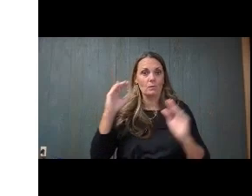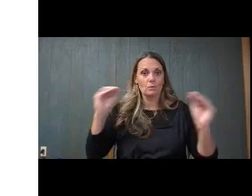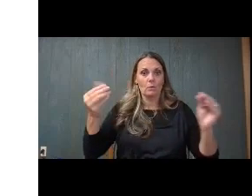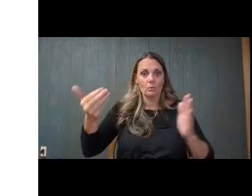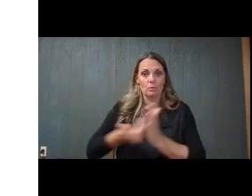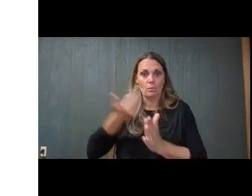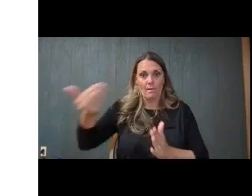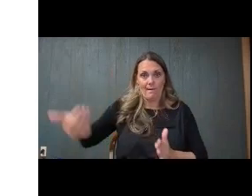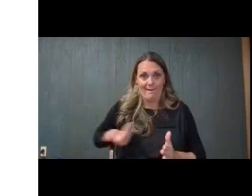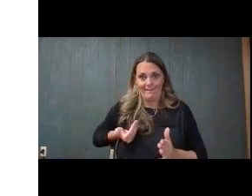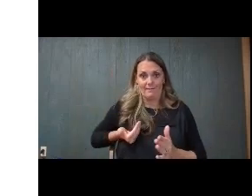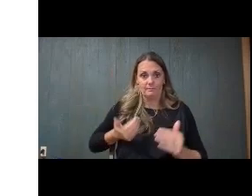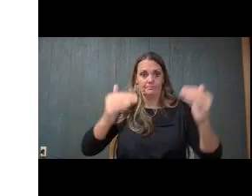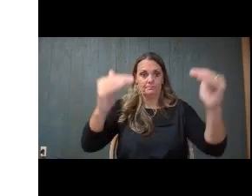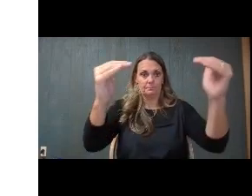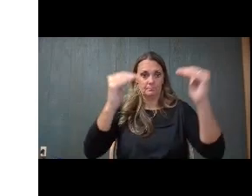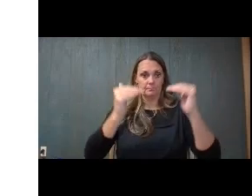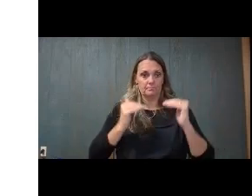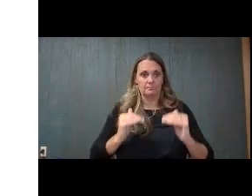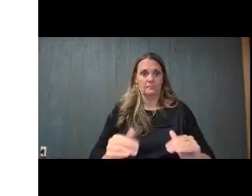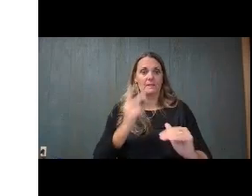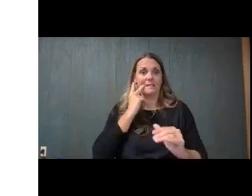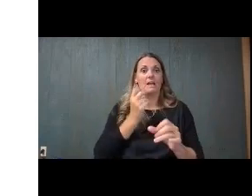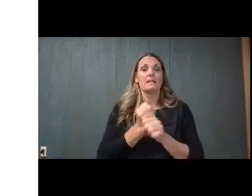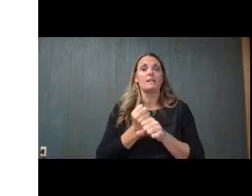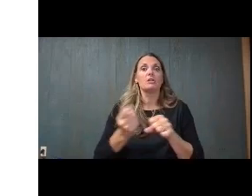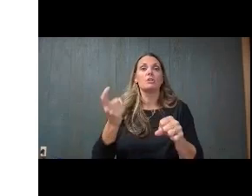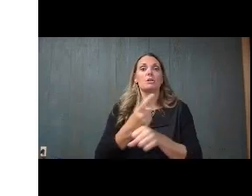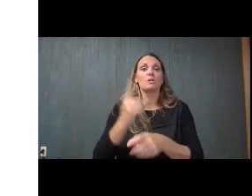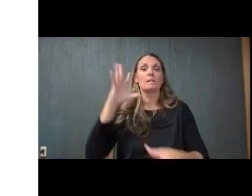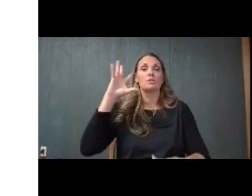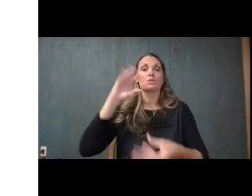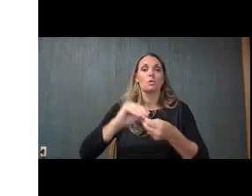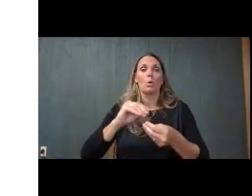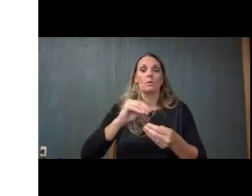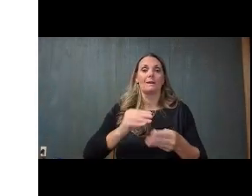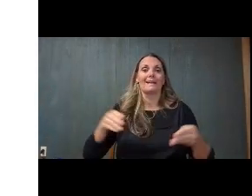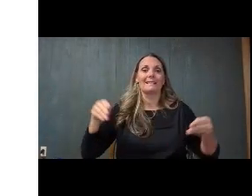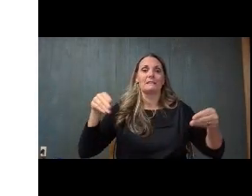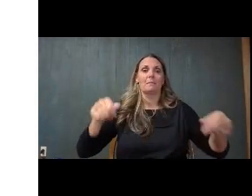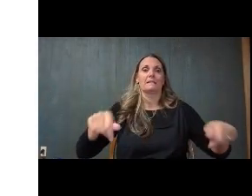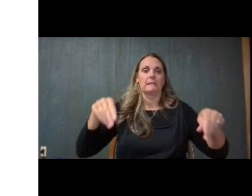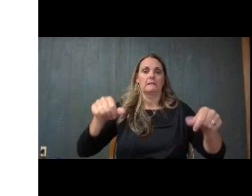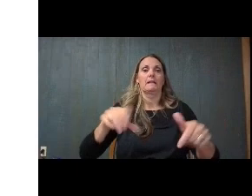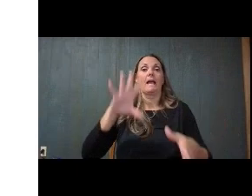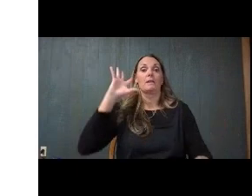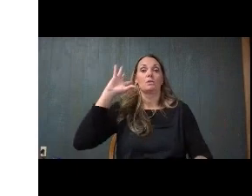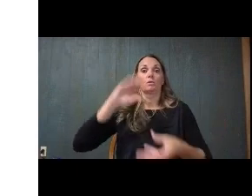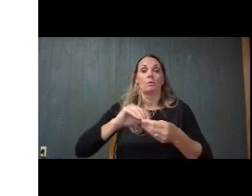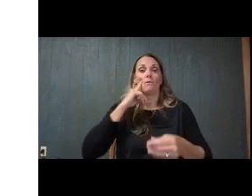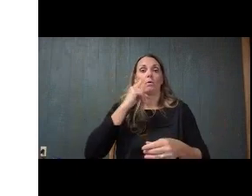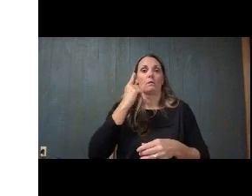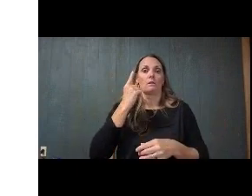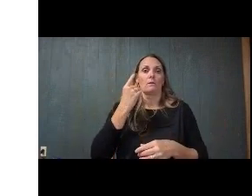Then below you can see the yearly total project expenses, as well as the total four year project cost.